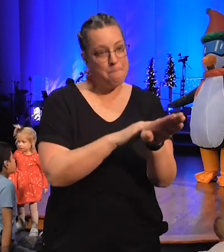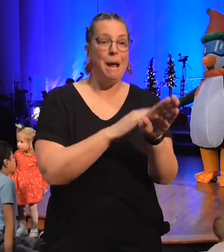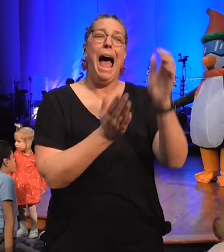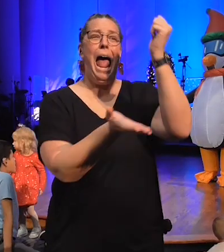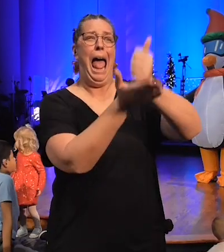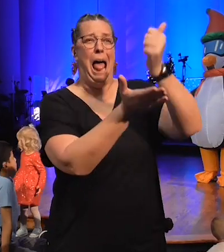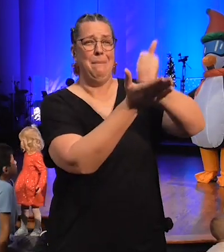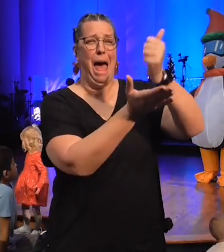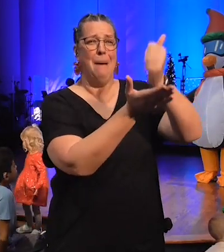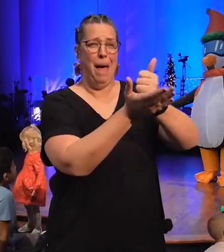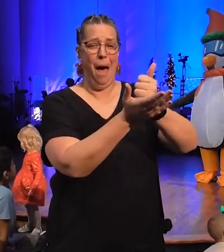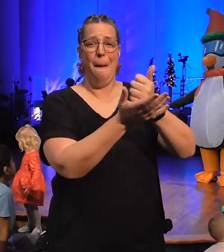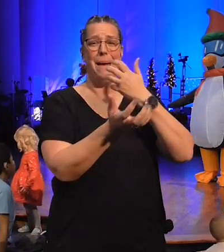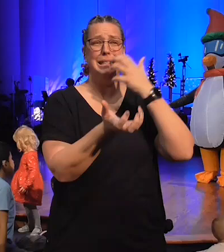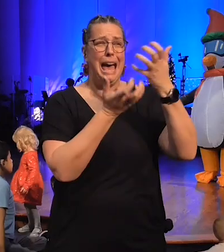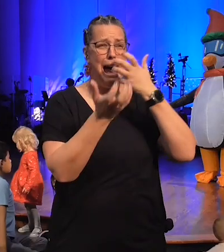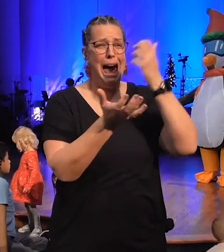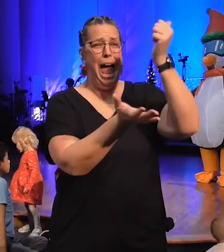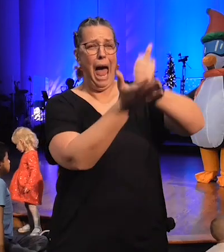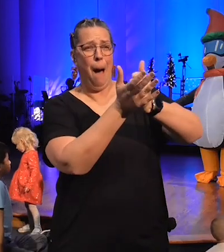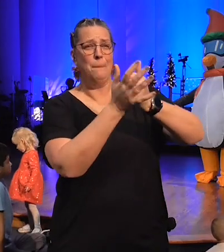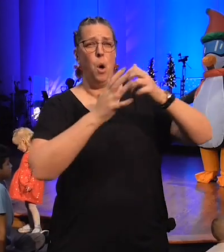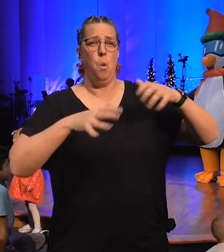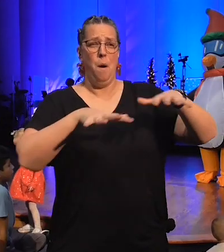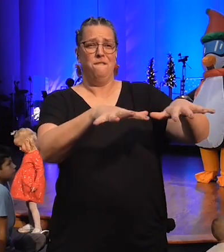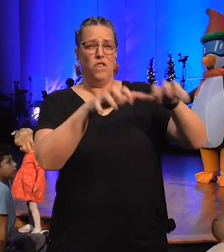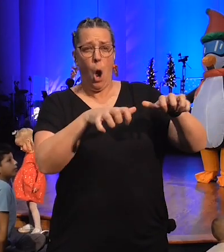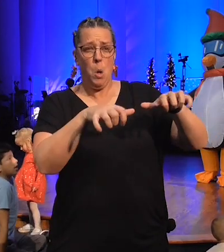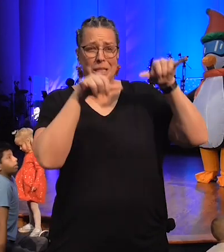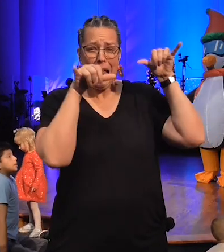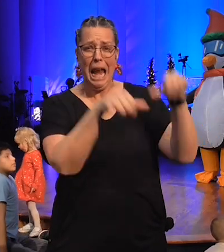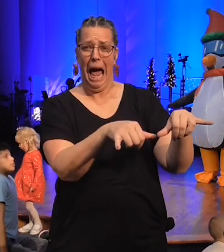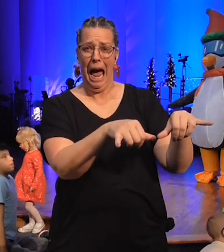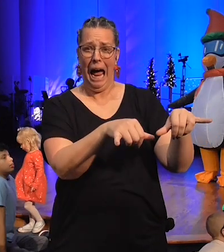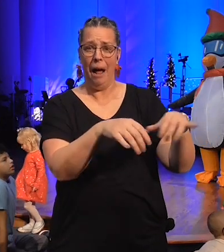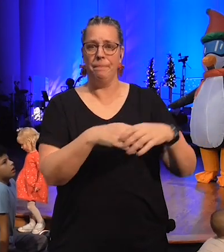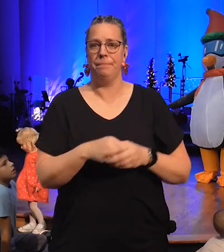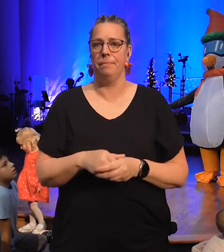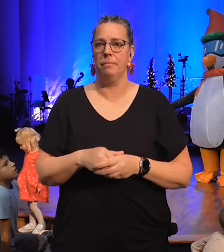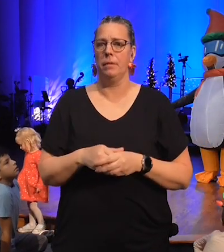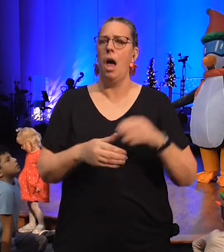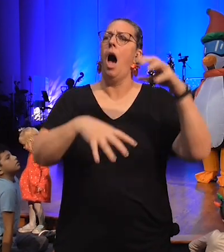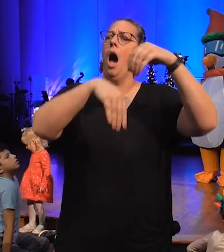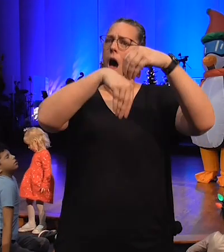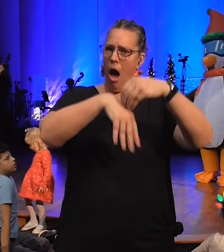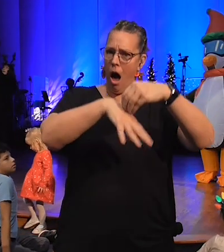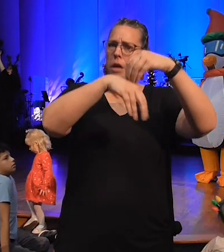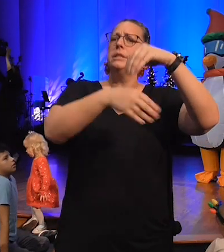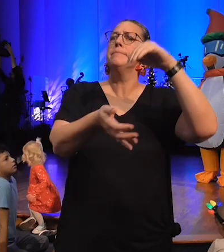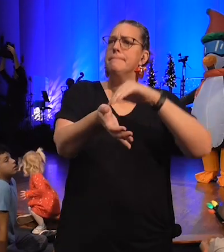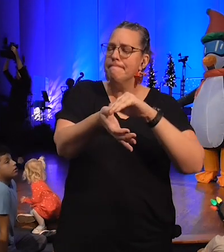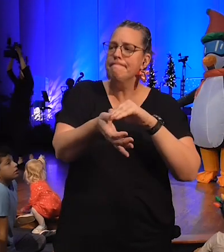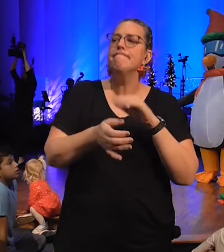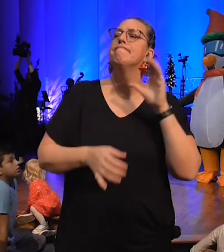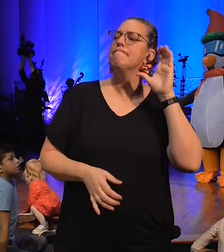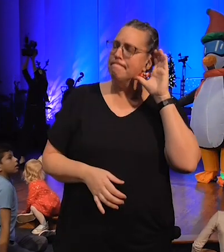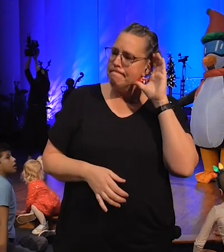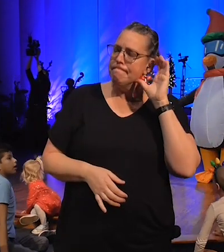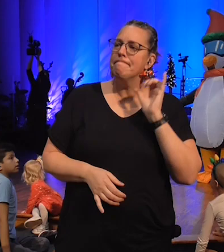The Penguin Pack pushed in you have to help us doc the Penguins cried we're frozen stiff the